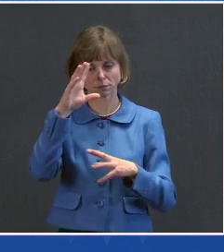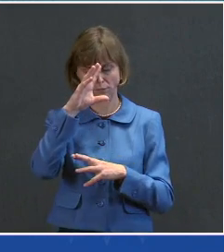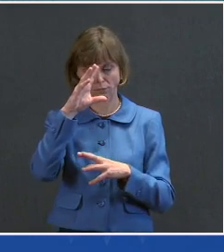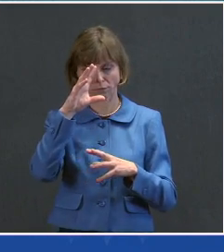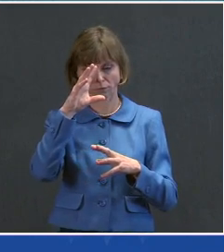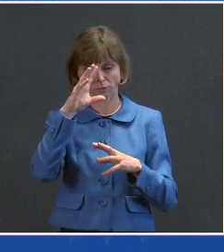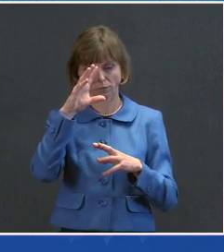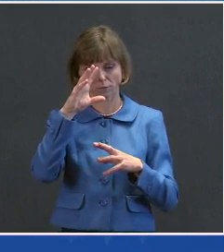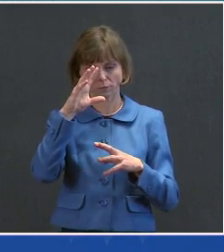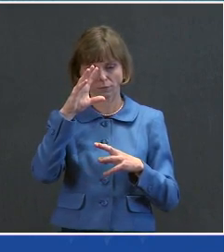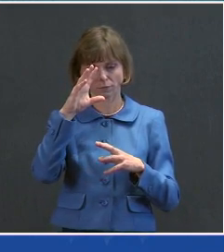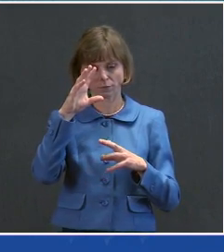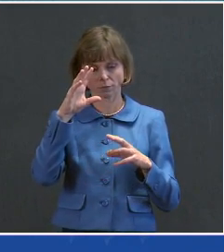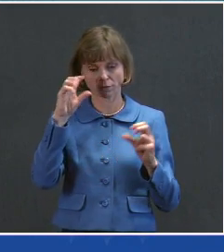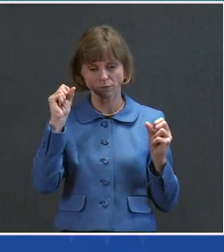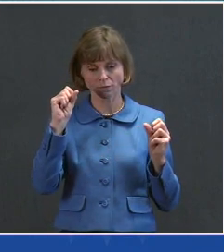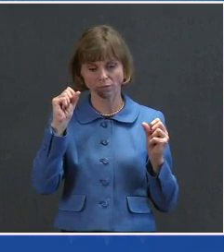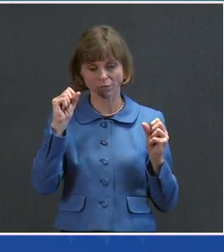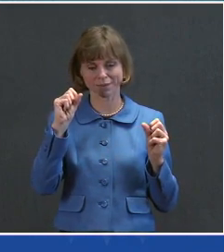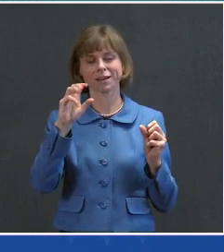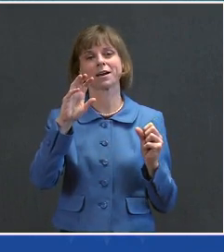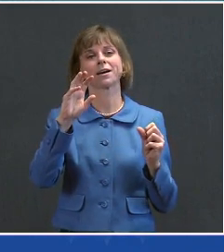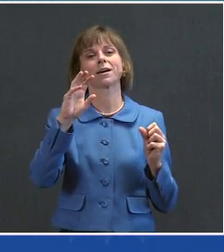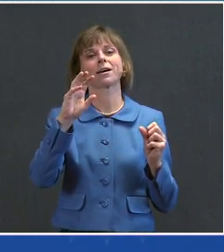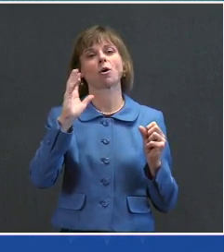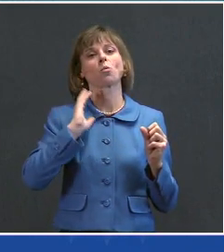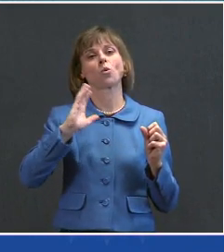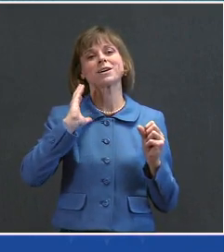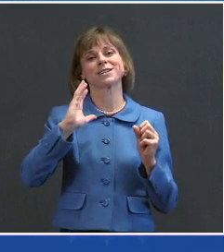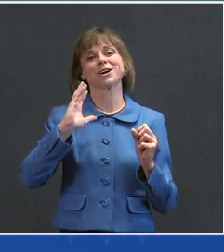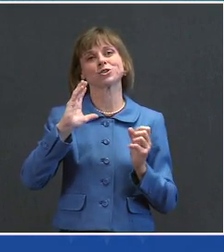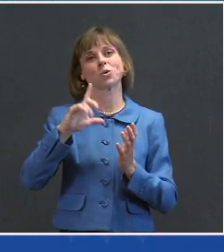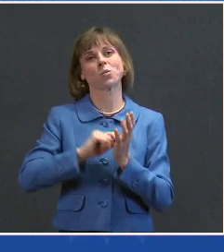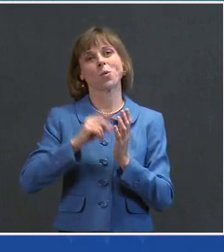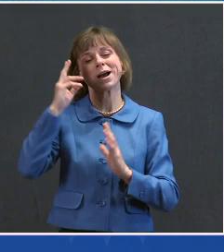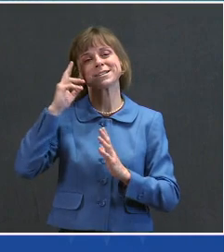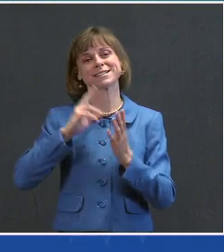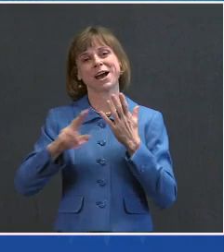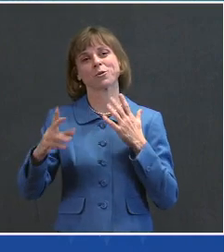has just signed on as a Fox News contributor. I'm wondering if you have any good wishes for her, advice,